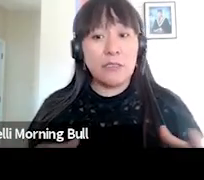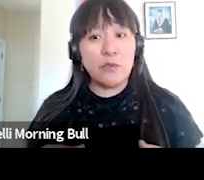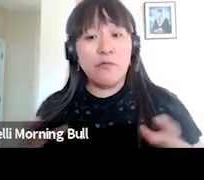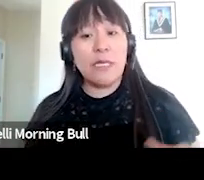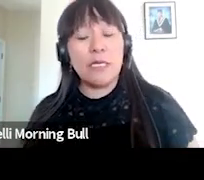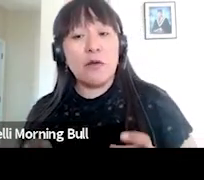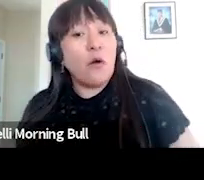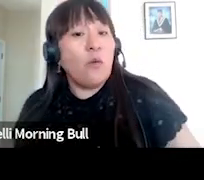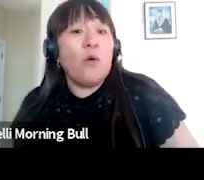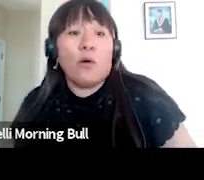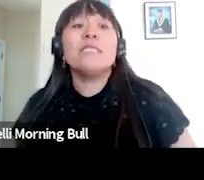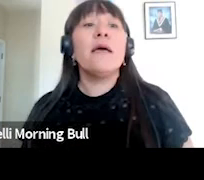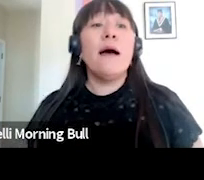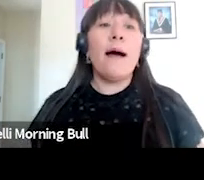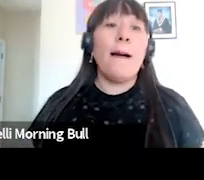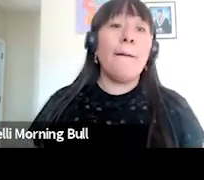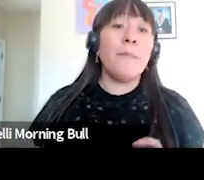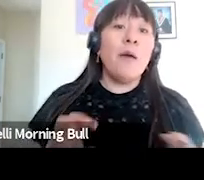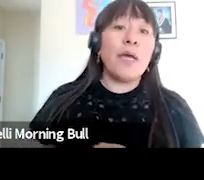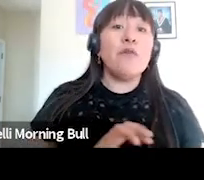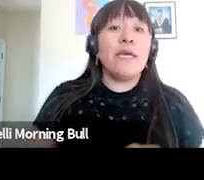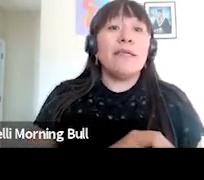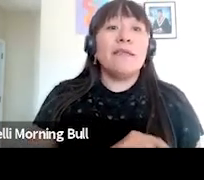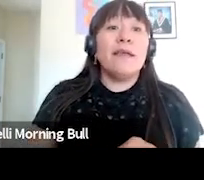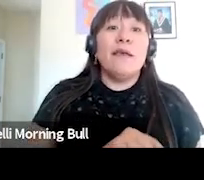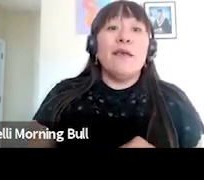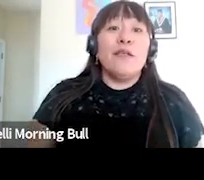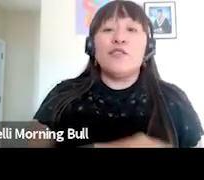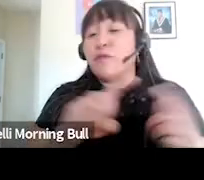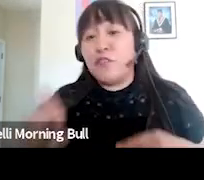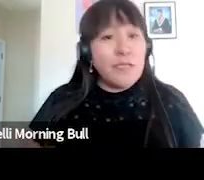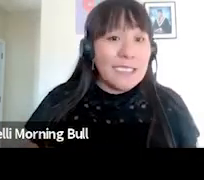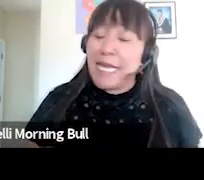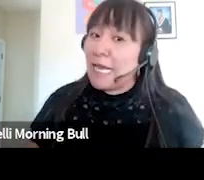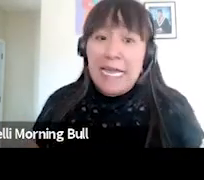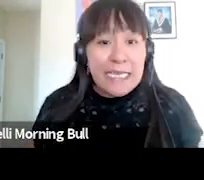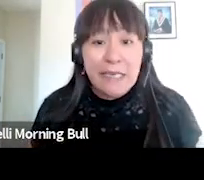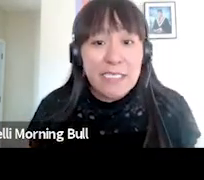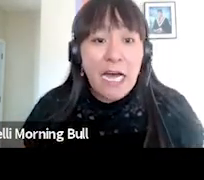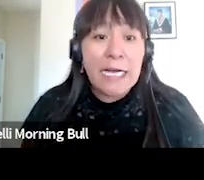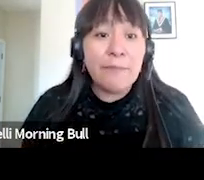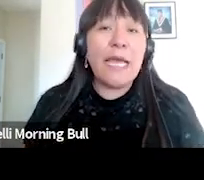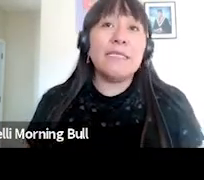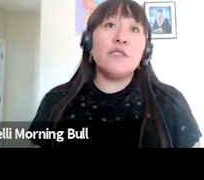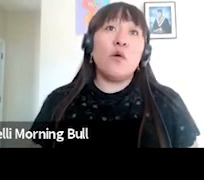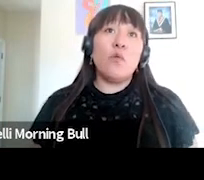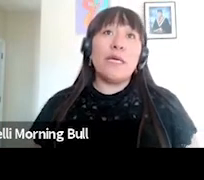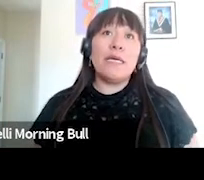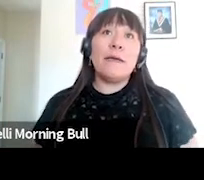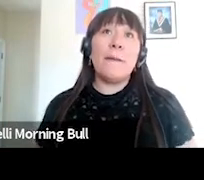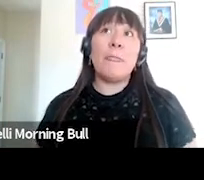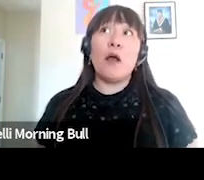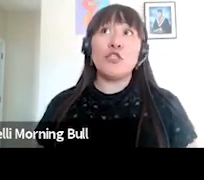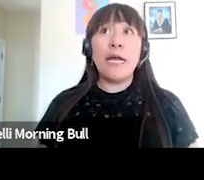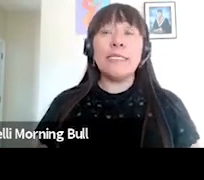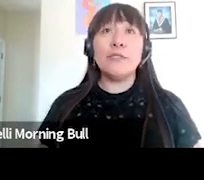sort of within your cohort. But you can sort of do this at any given time. And so, we are trying to,